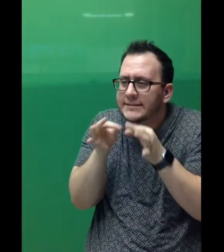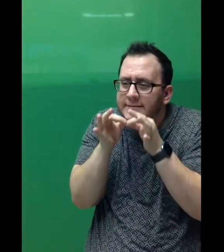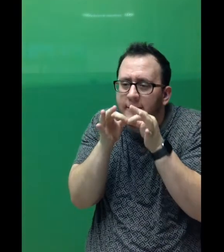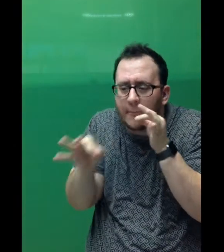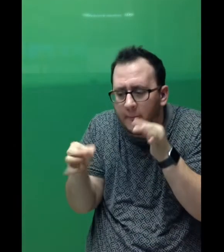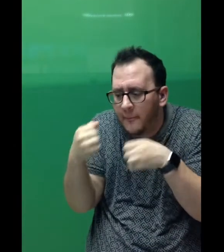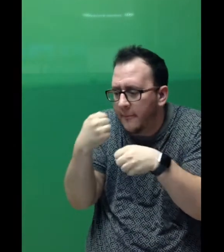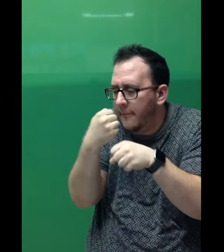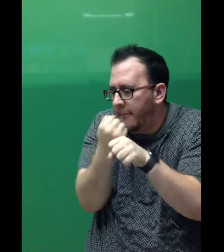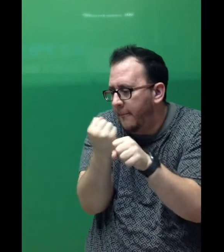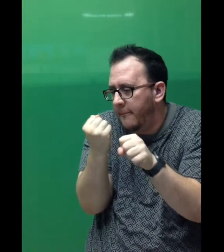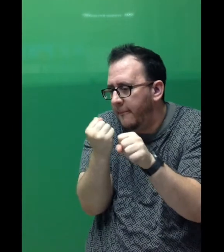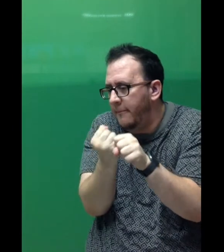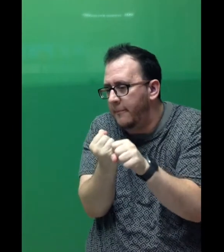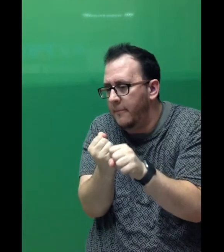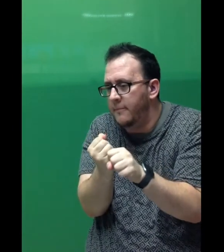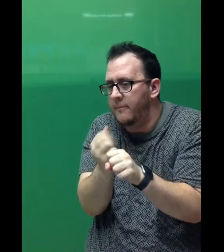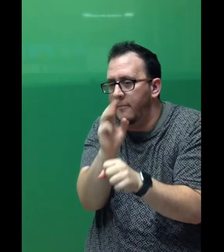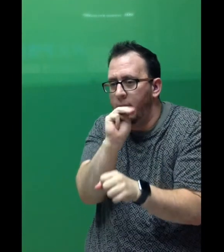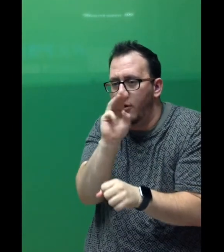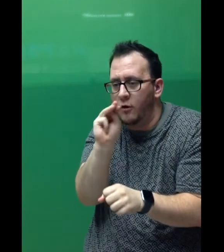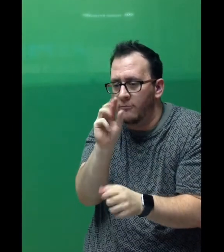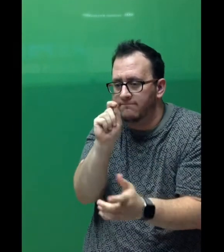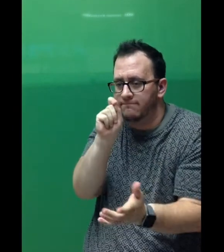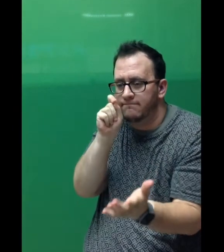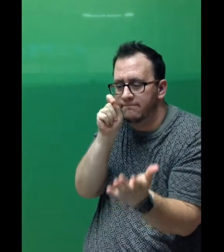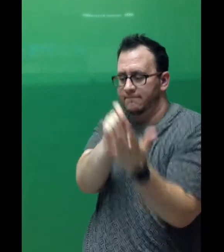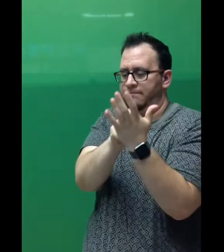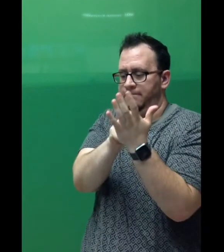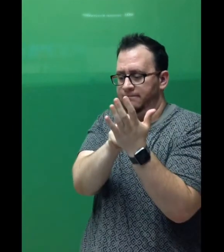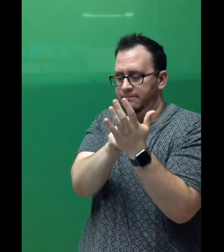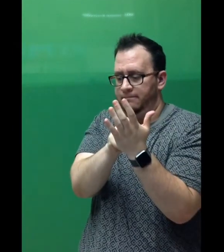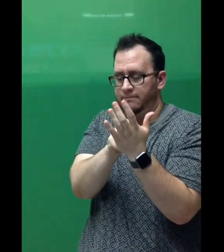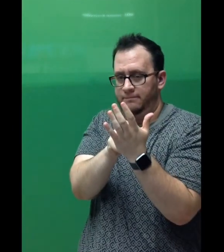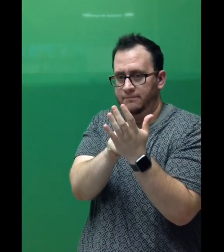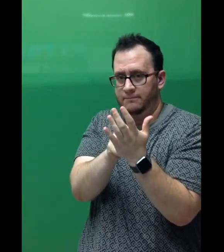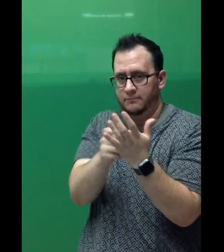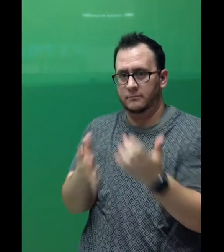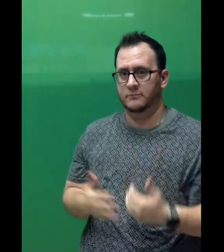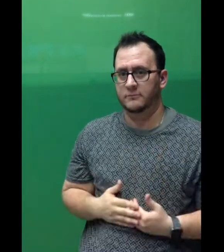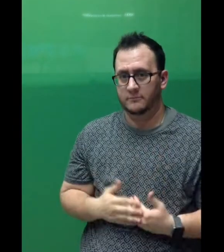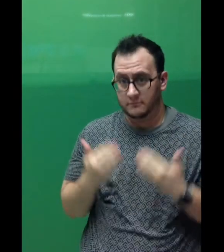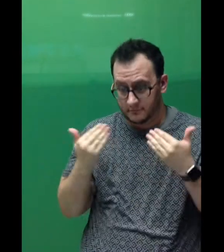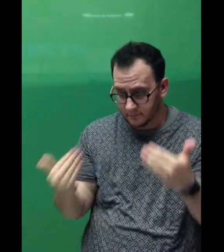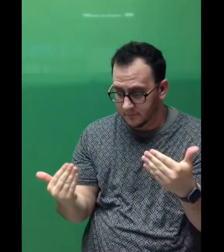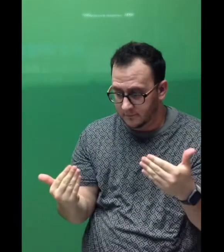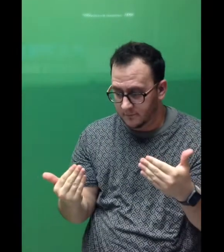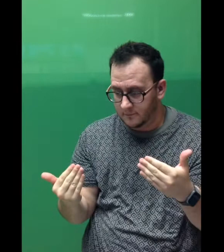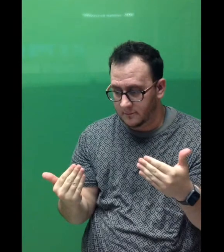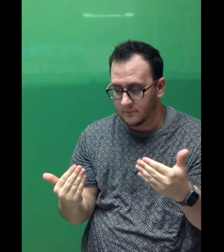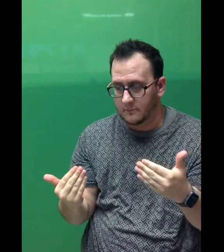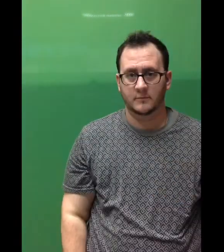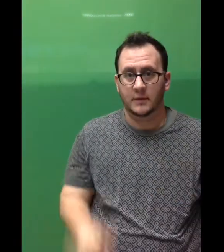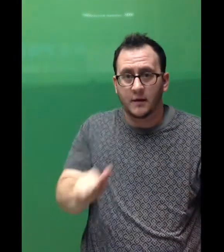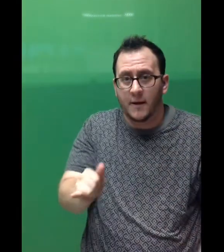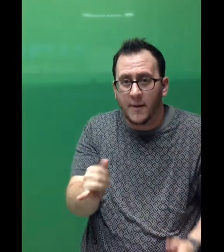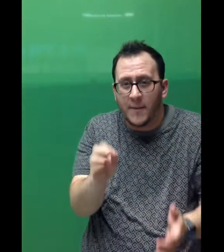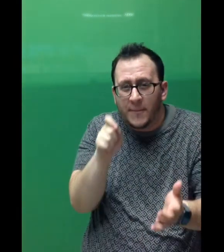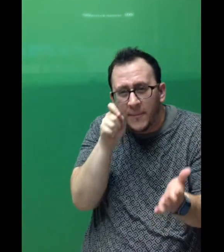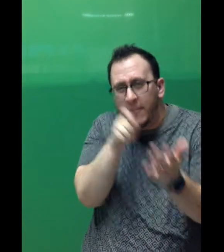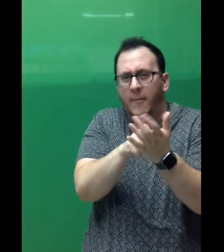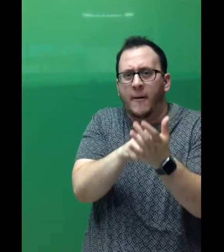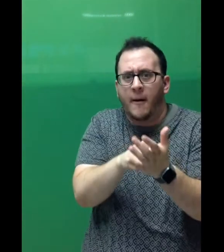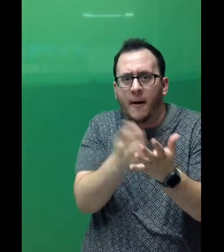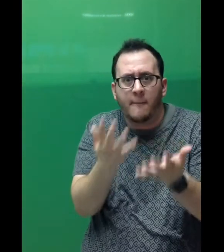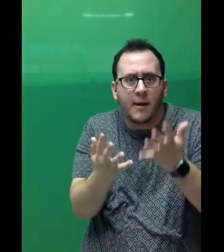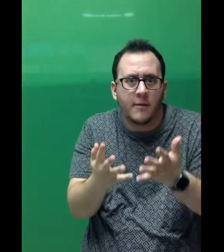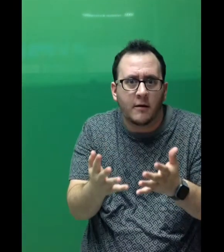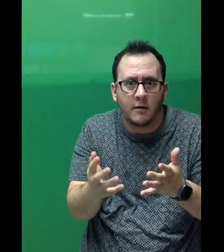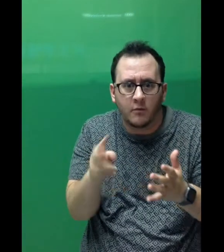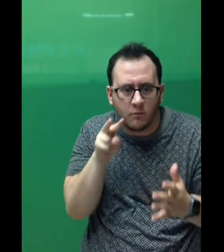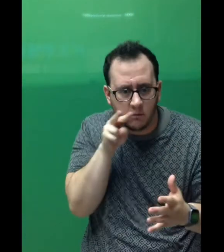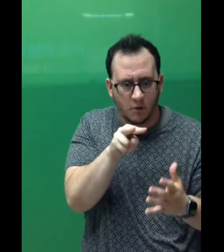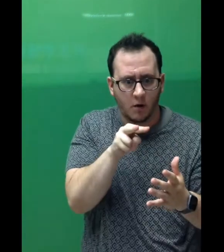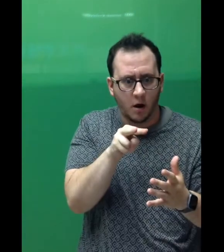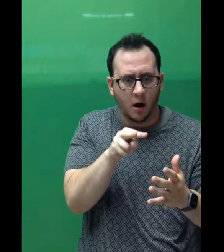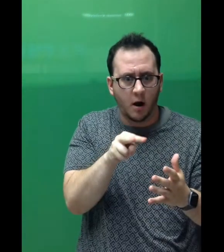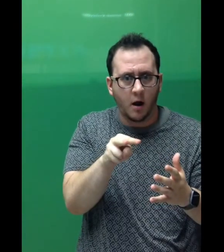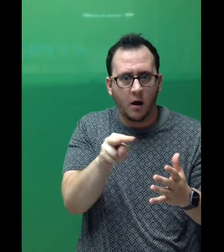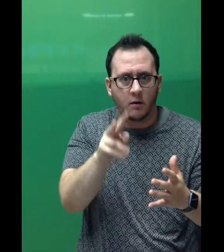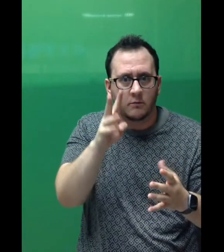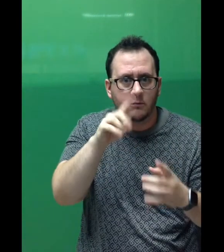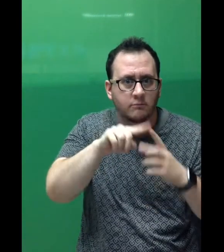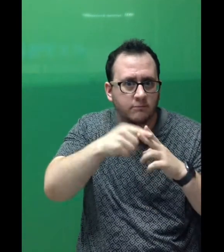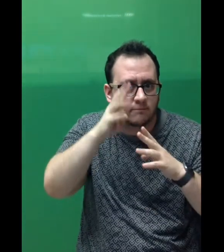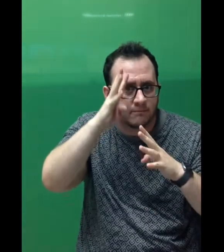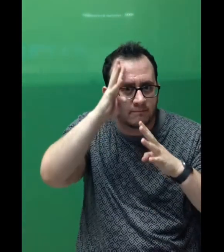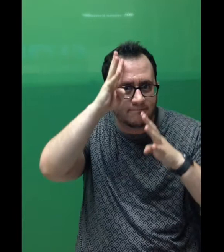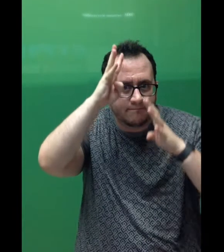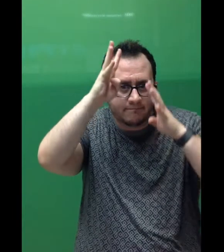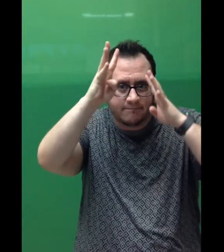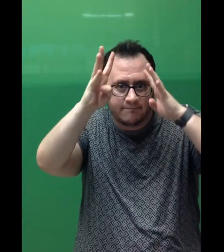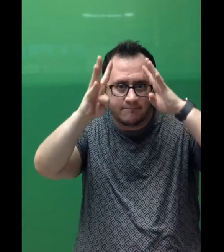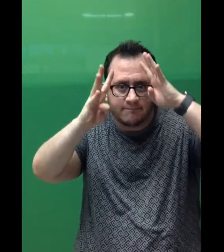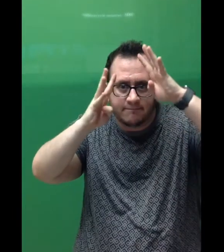"Just make a mark and see where it takes you."